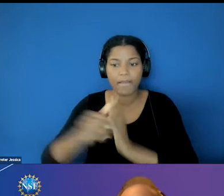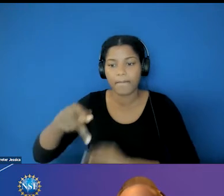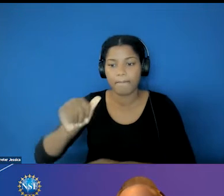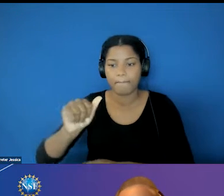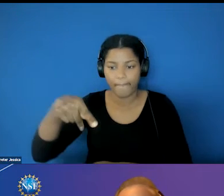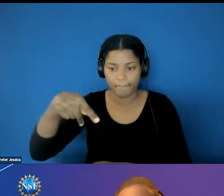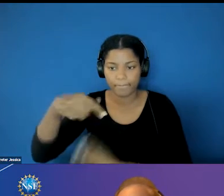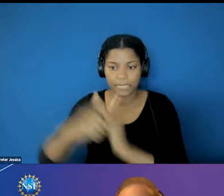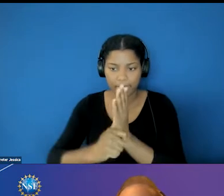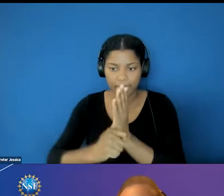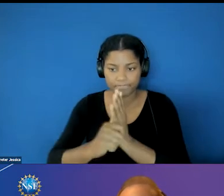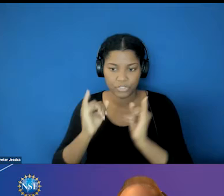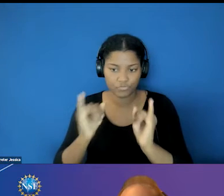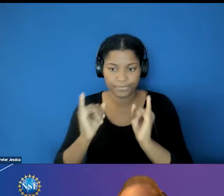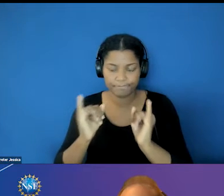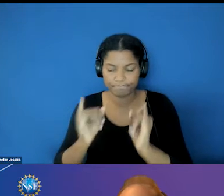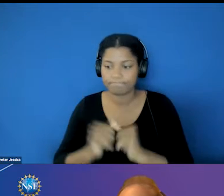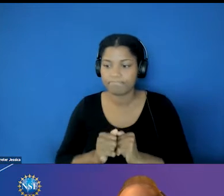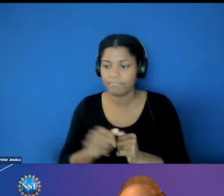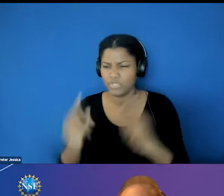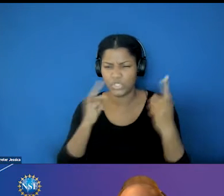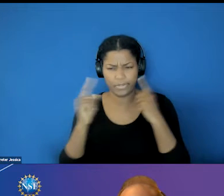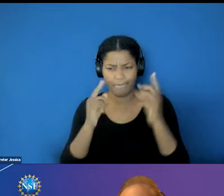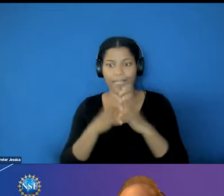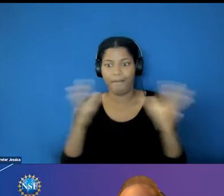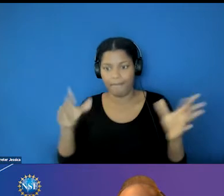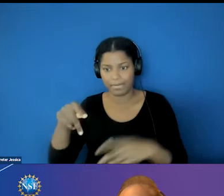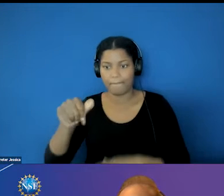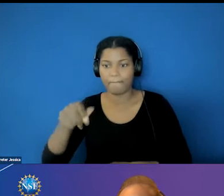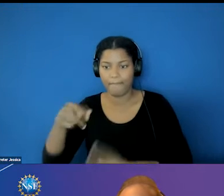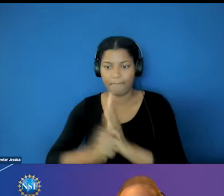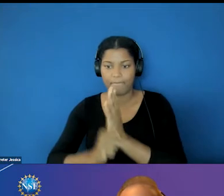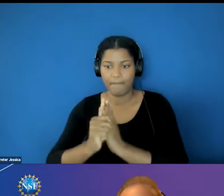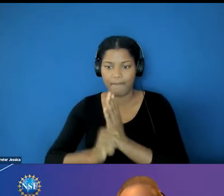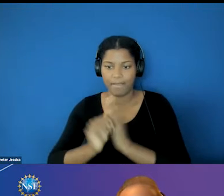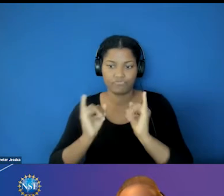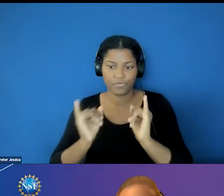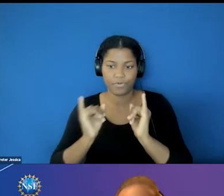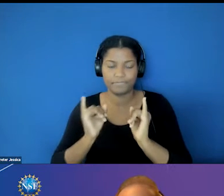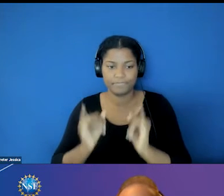Again, you're hearing a lot about the PAPP Guide, during, this Grants Conference.